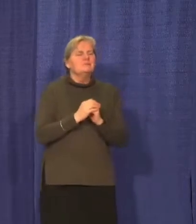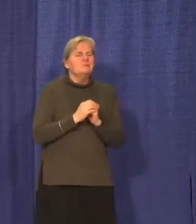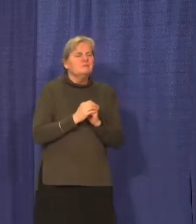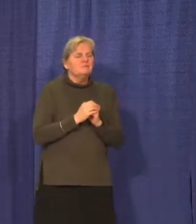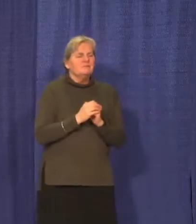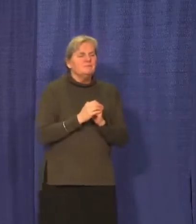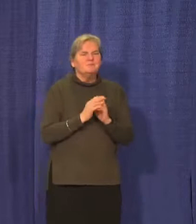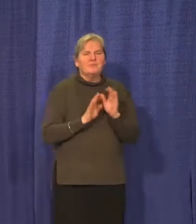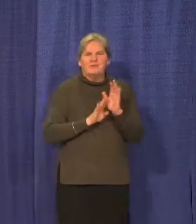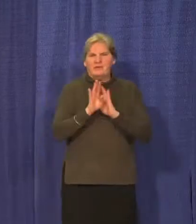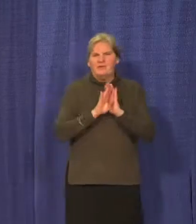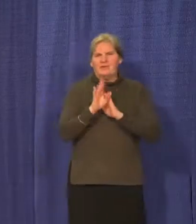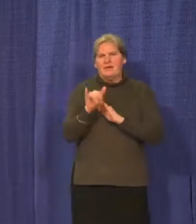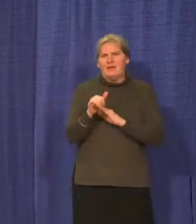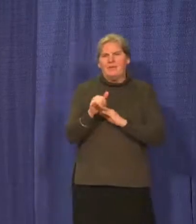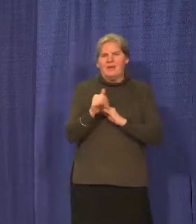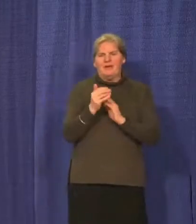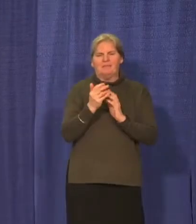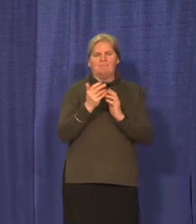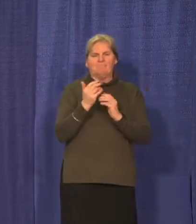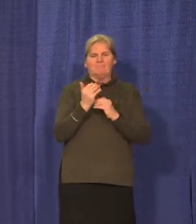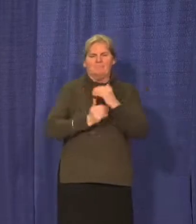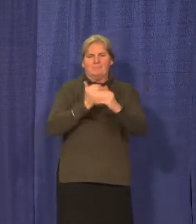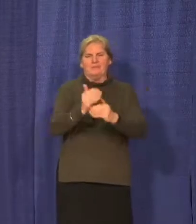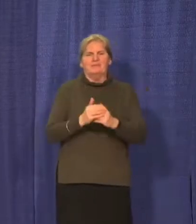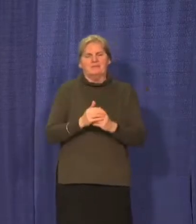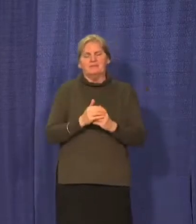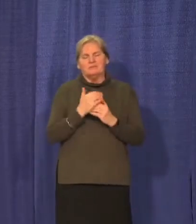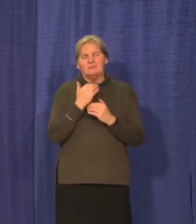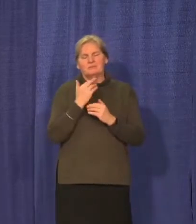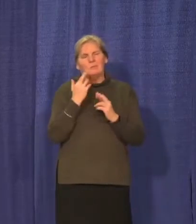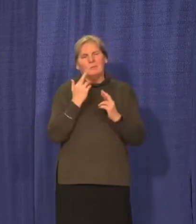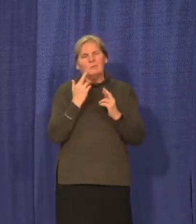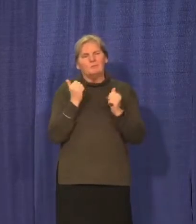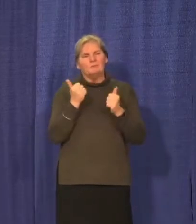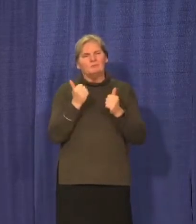disease have designed for Yukon.